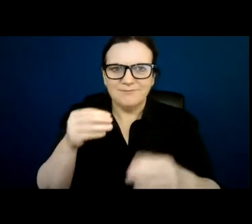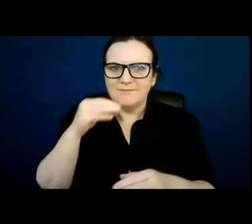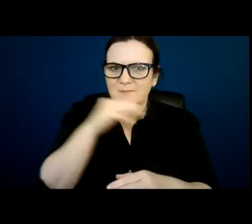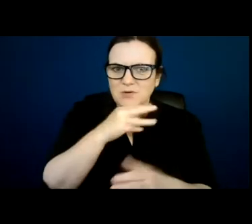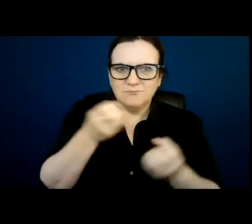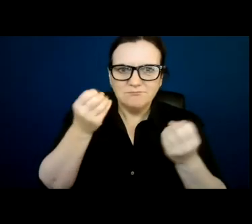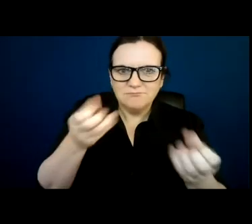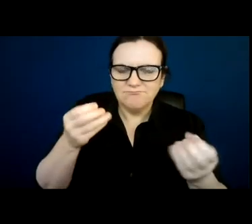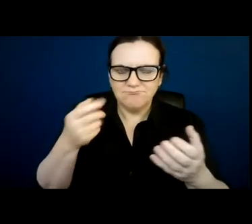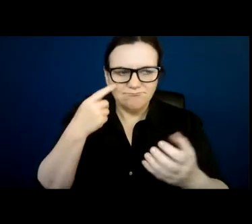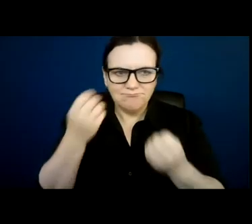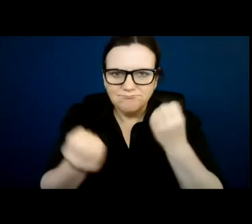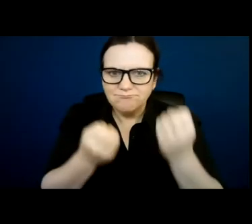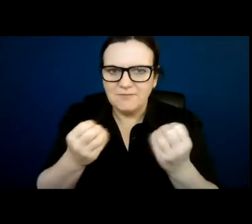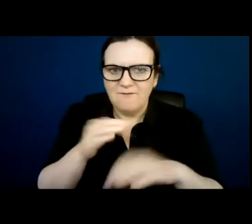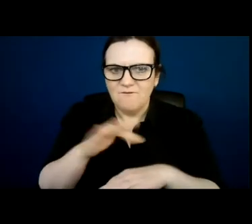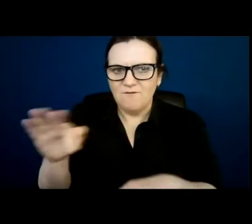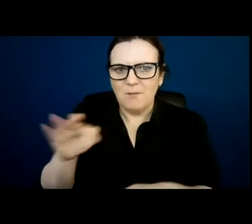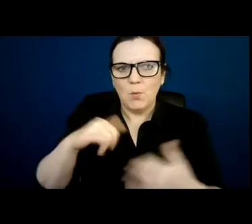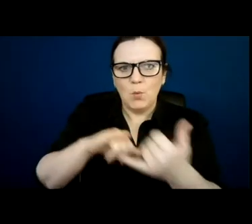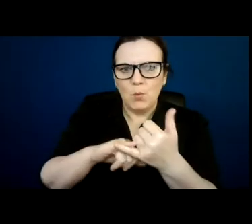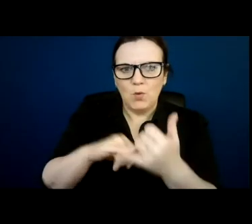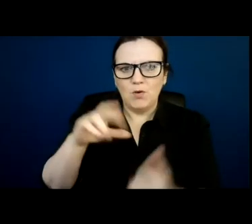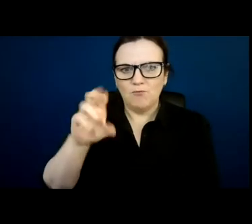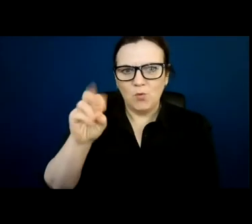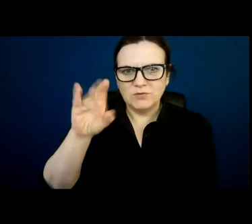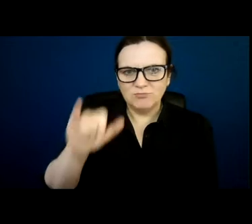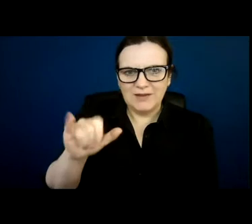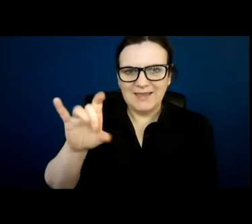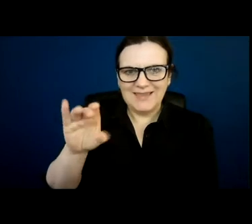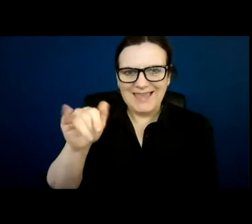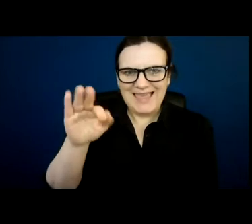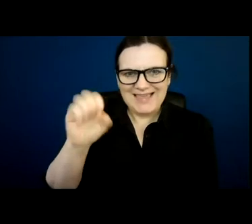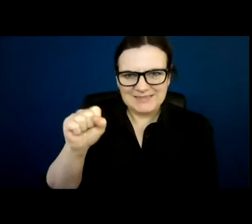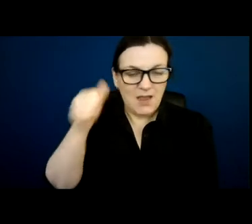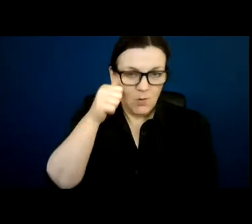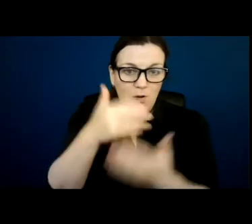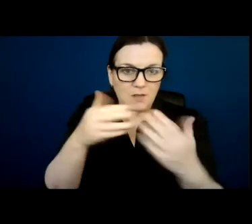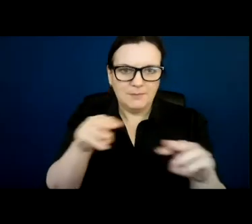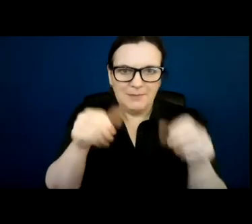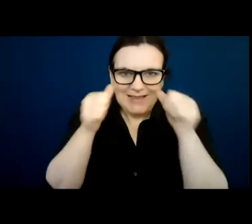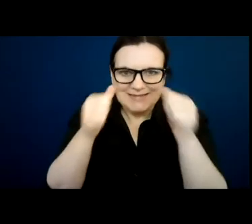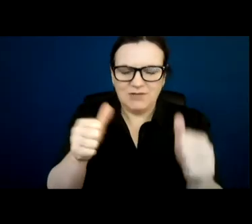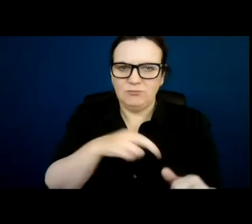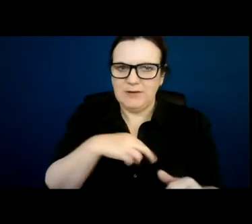presentation from Rosemary Kayess. I know many attendees will find it particularly timely given